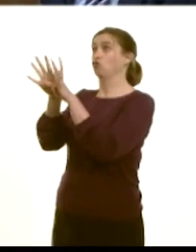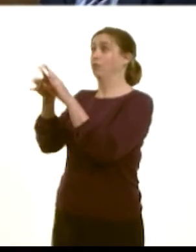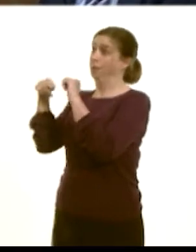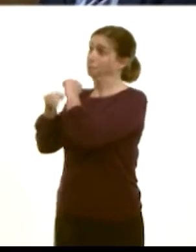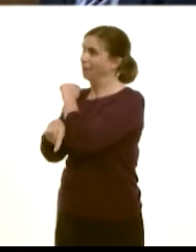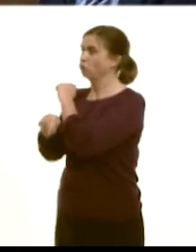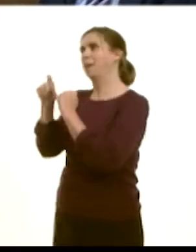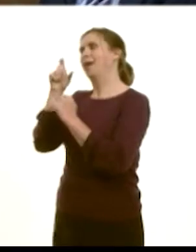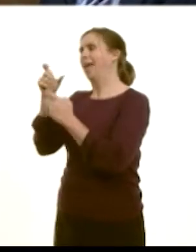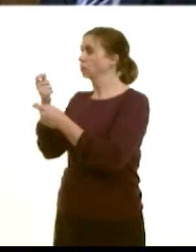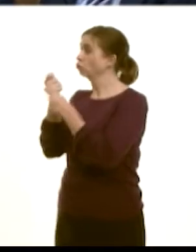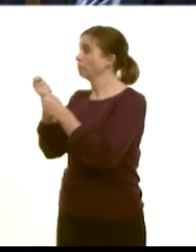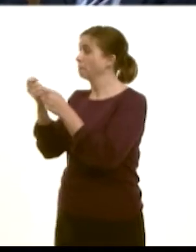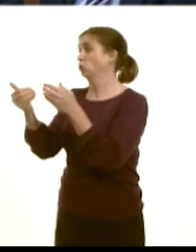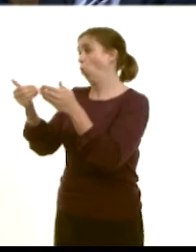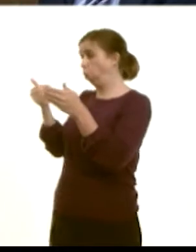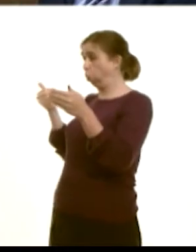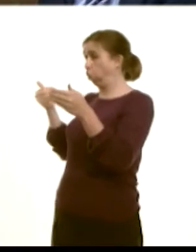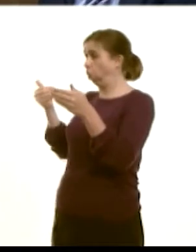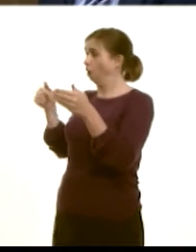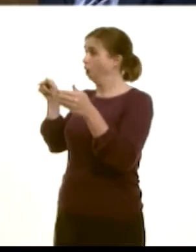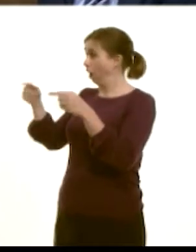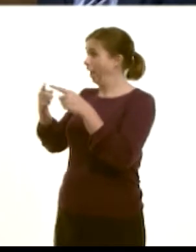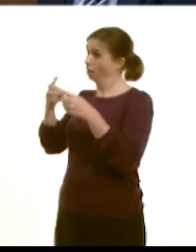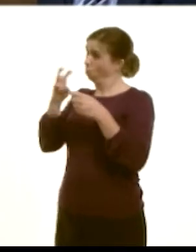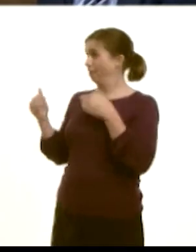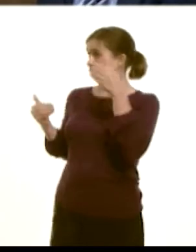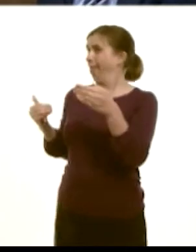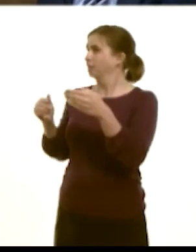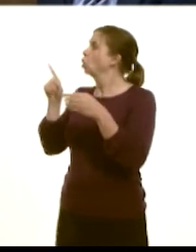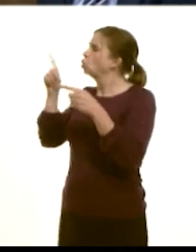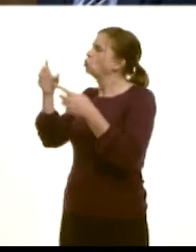times that are worse than those in Wales, but does he call for an inquiry in England? No, he does not.